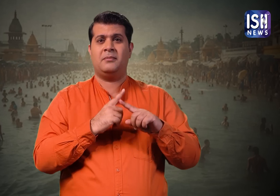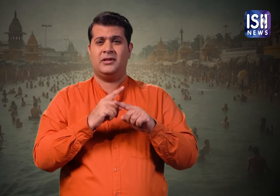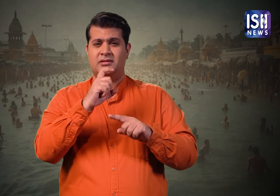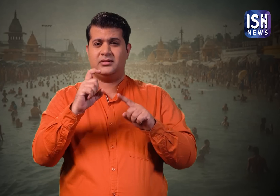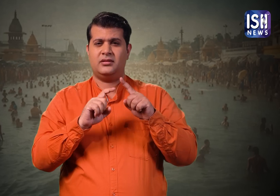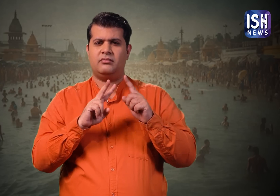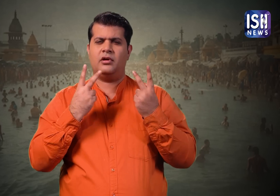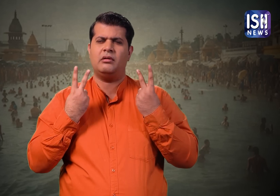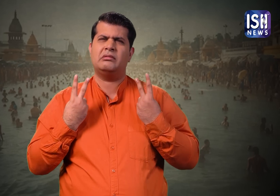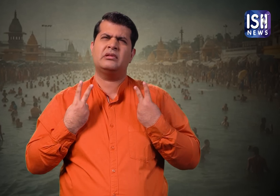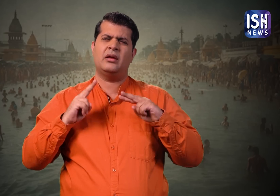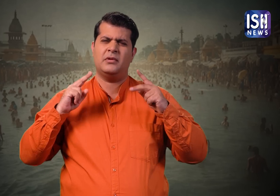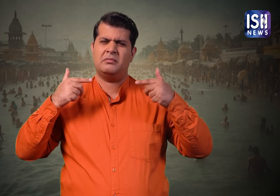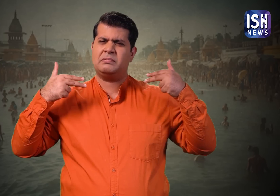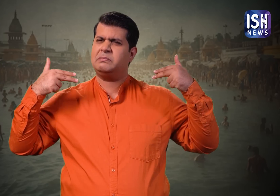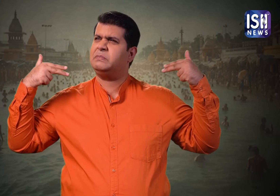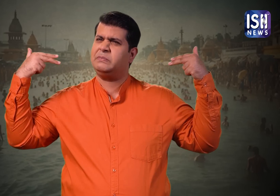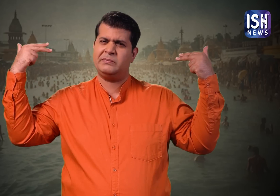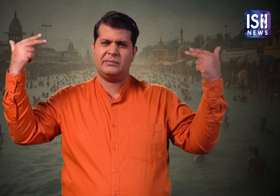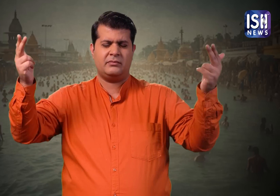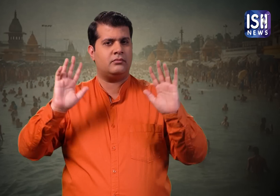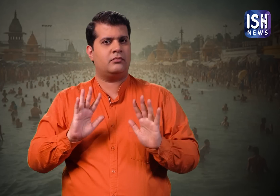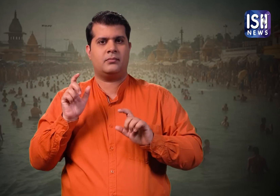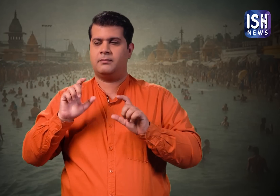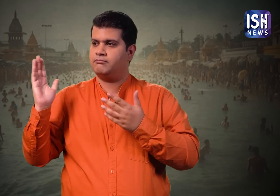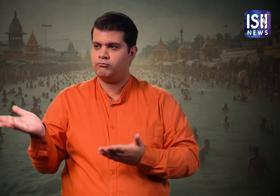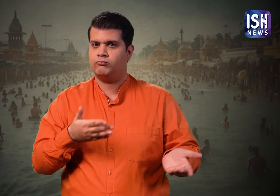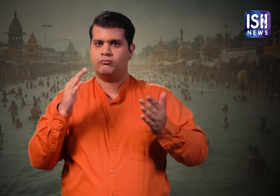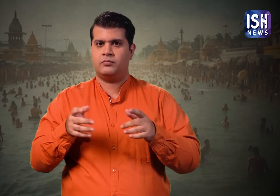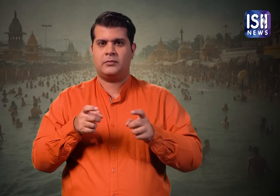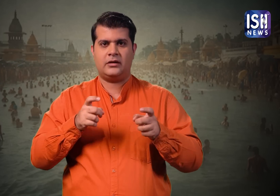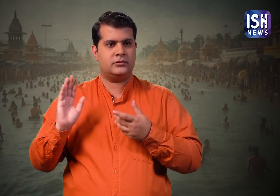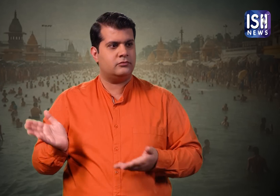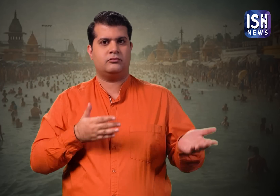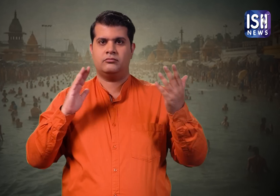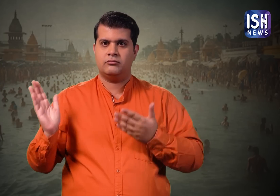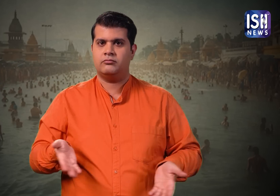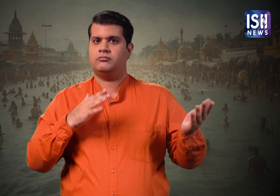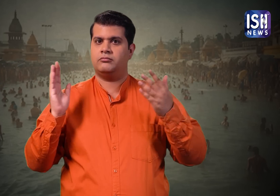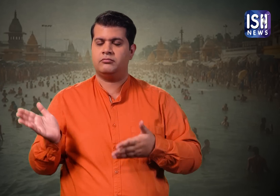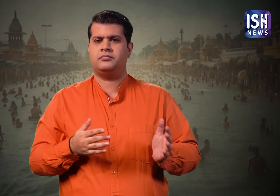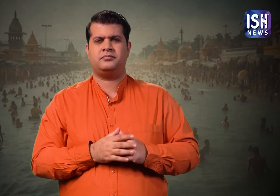Multiple CCTV cameras have been installed at the location for surveillance and management.